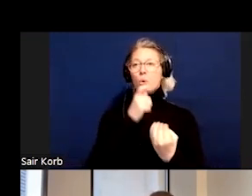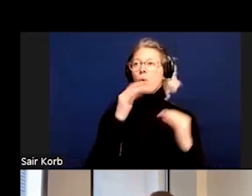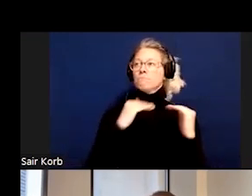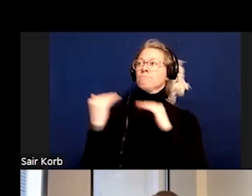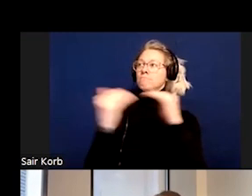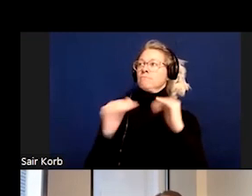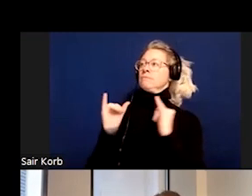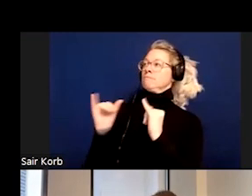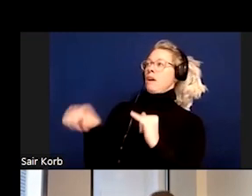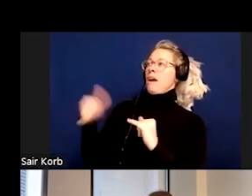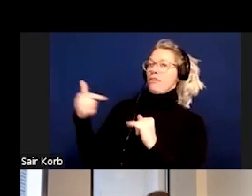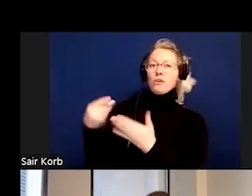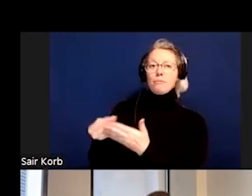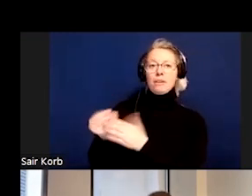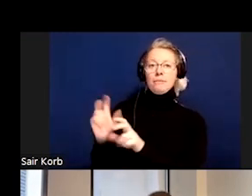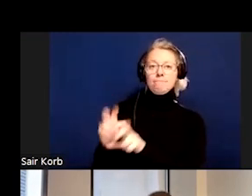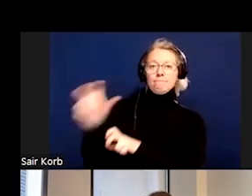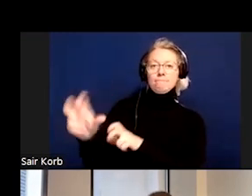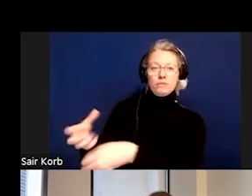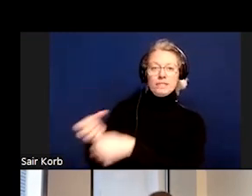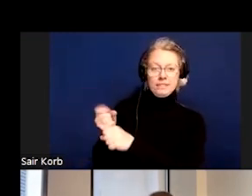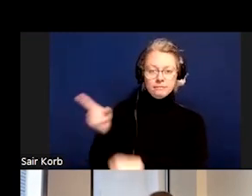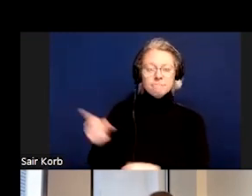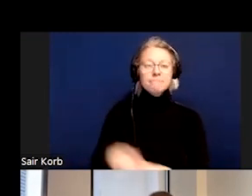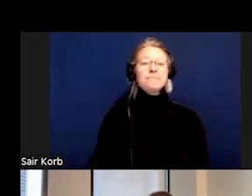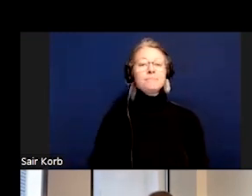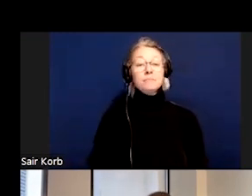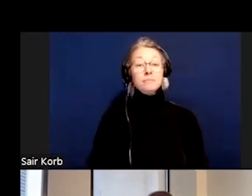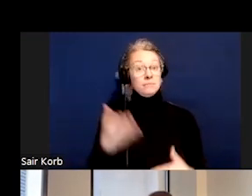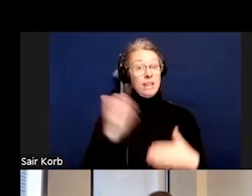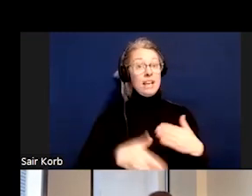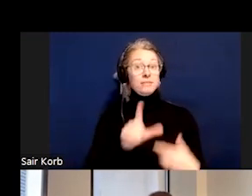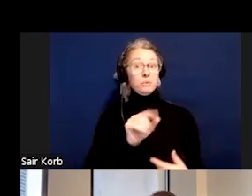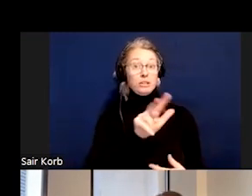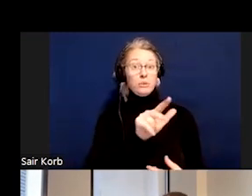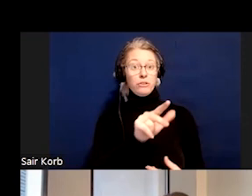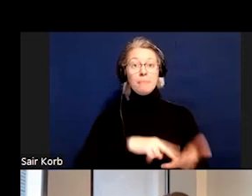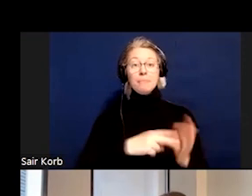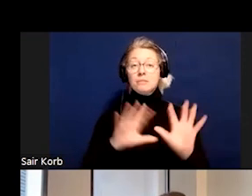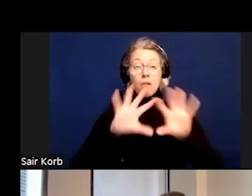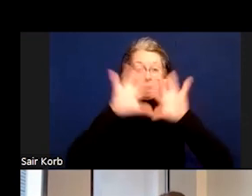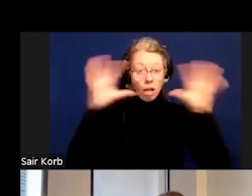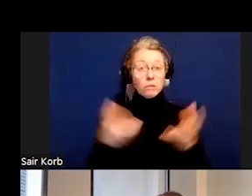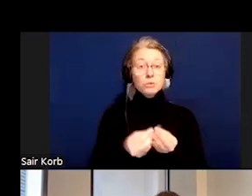so at the end of 2023, this will bring our total investment into the operating grants